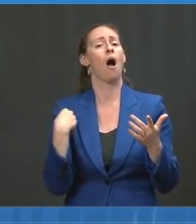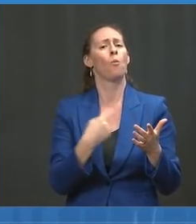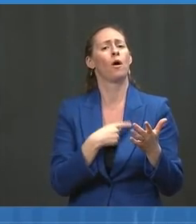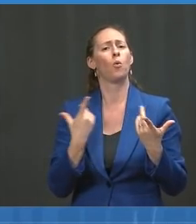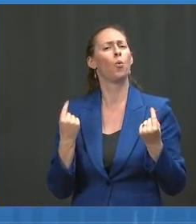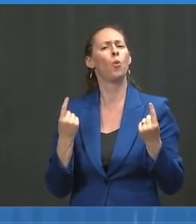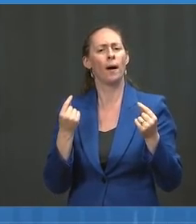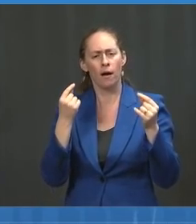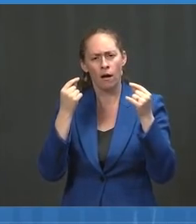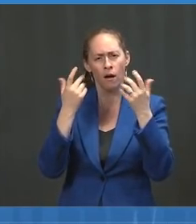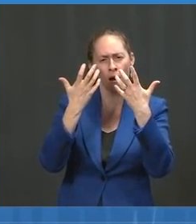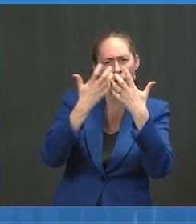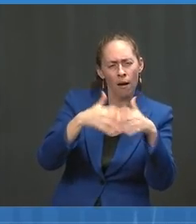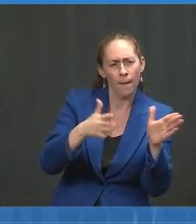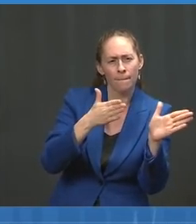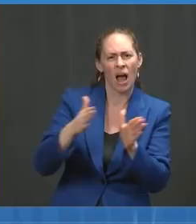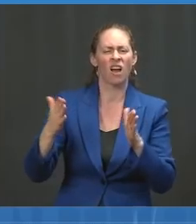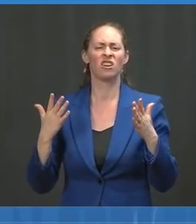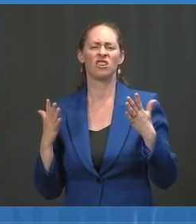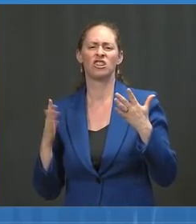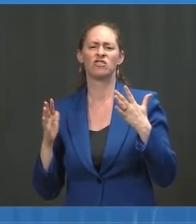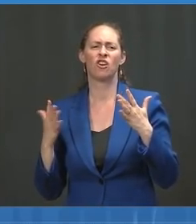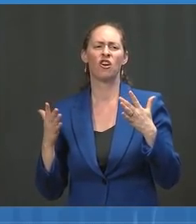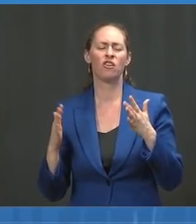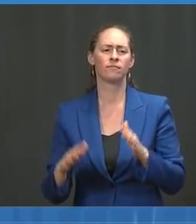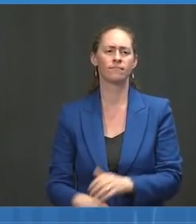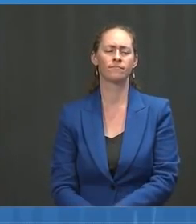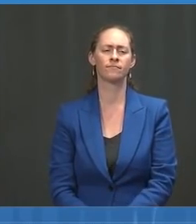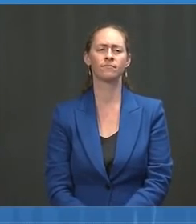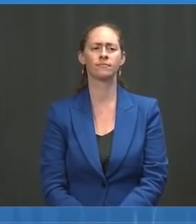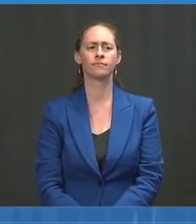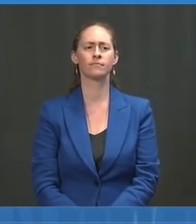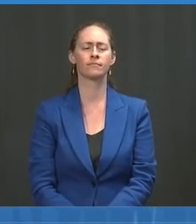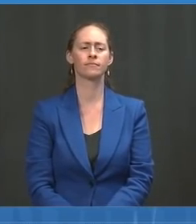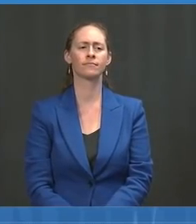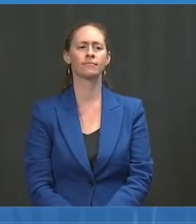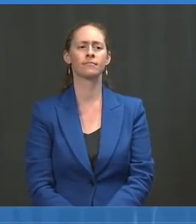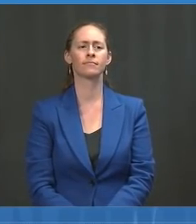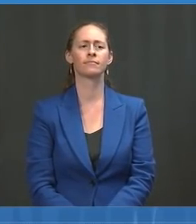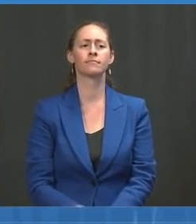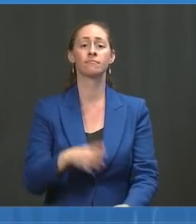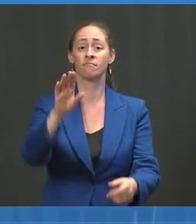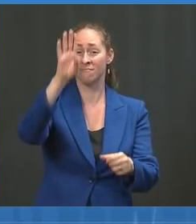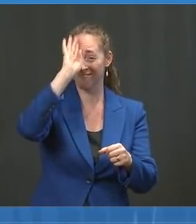You know, this virus has proven to be very unpredictable, and we've been planning for every scenario.